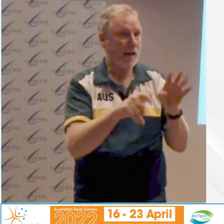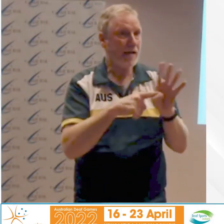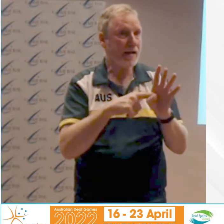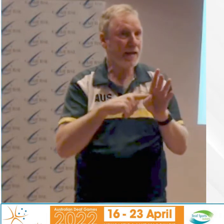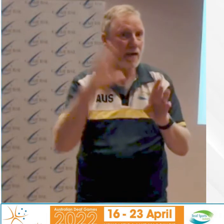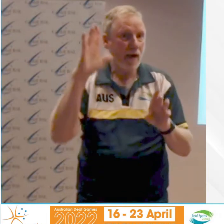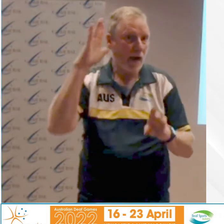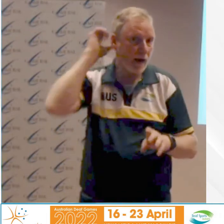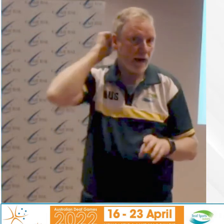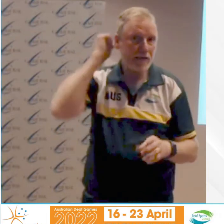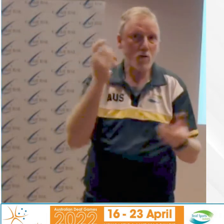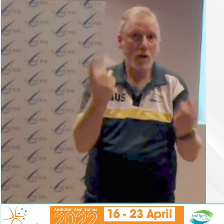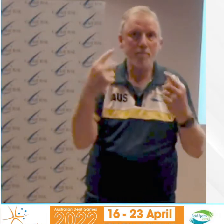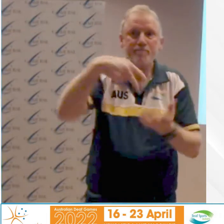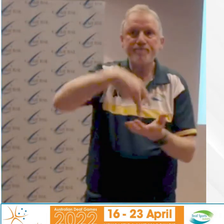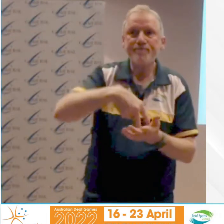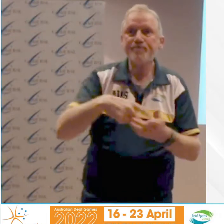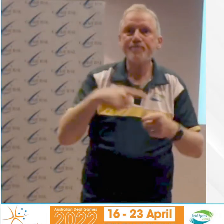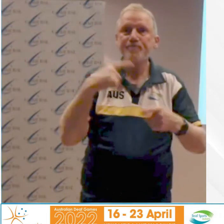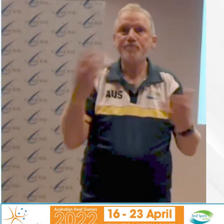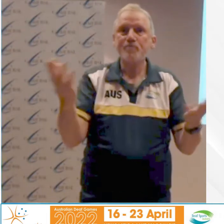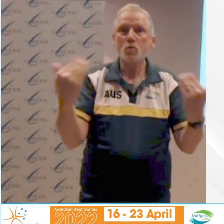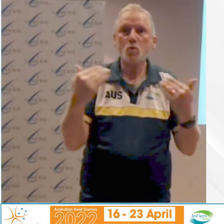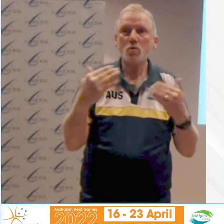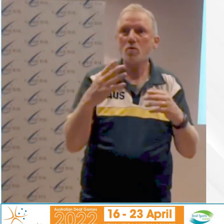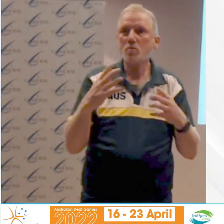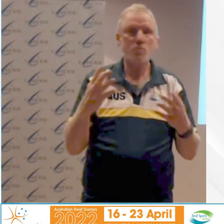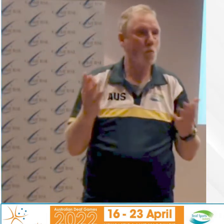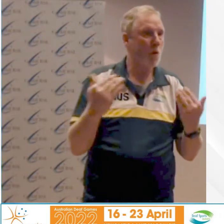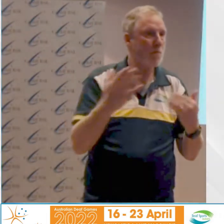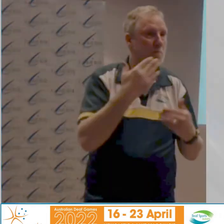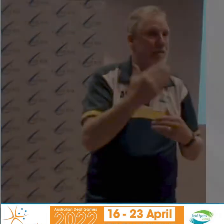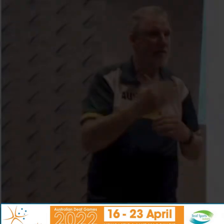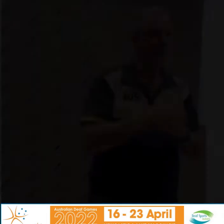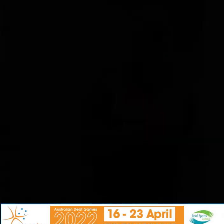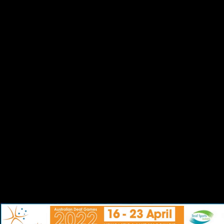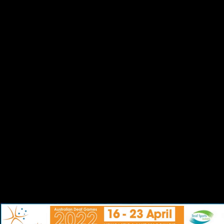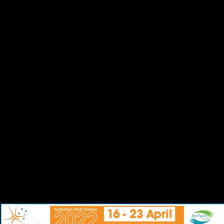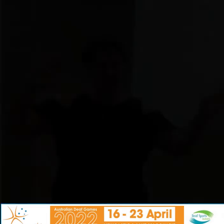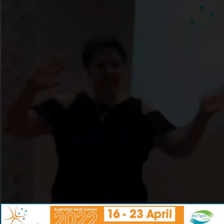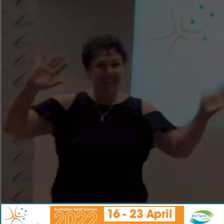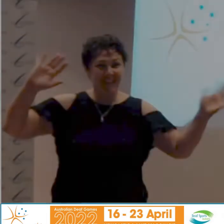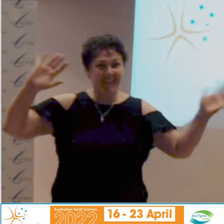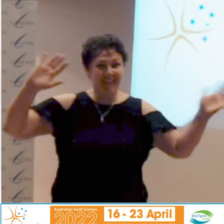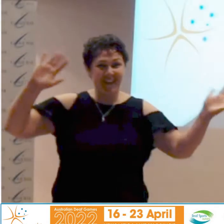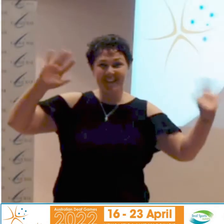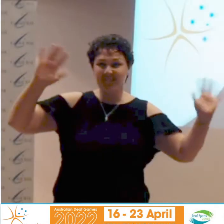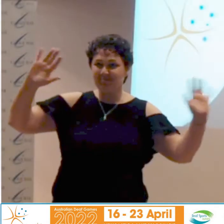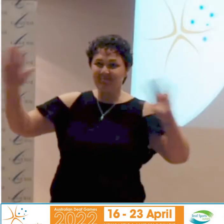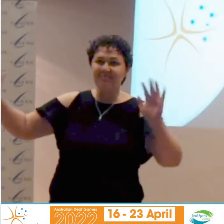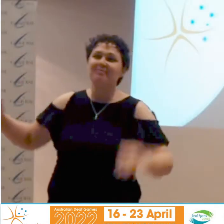i'd like to ask Haley Martin to come up and do our welcome to country Haley hello everybody